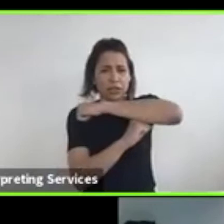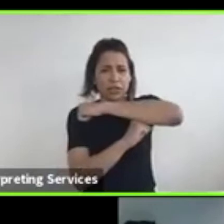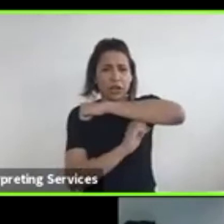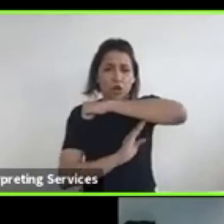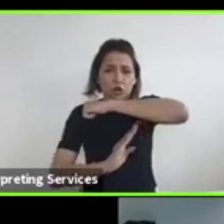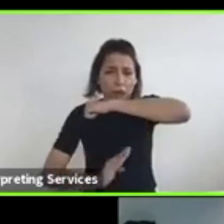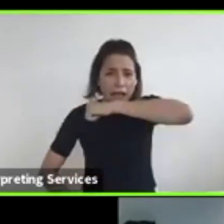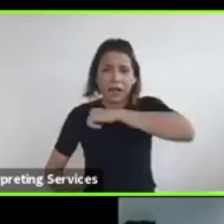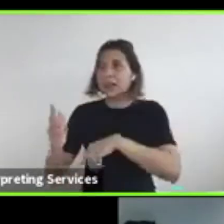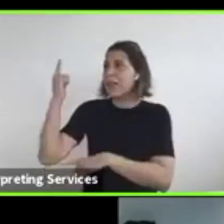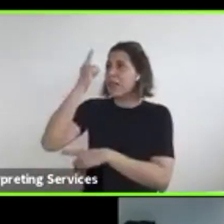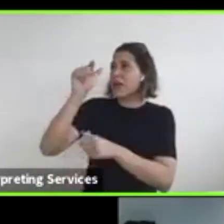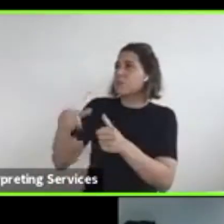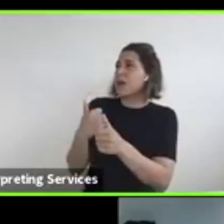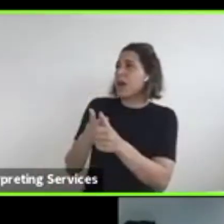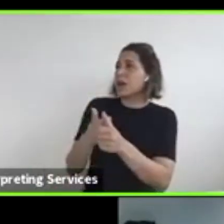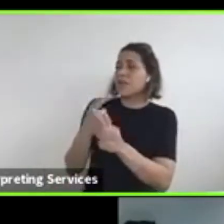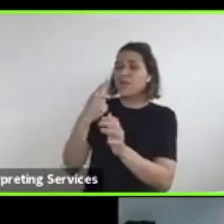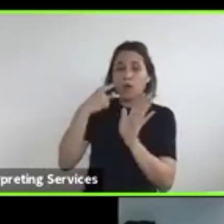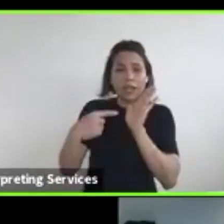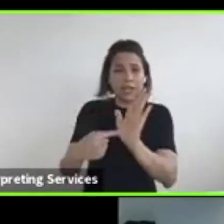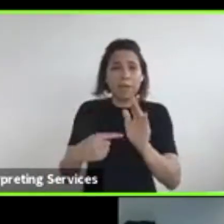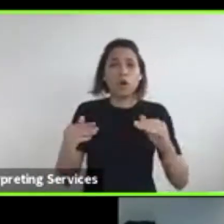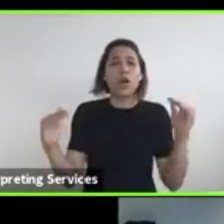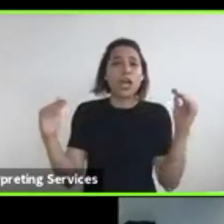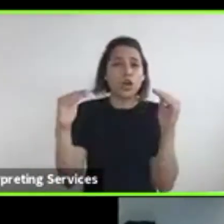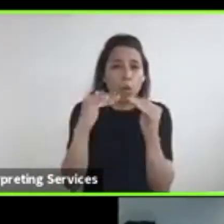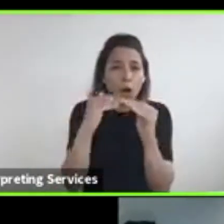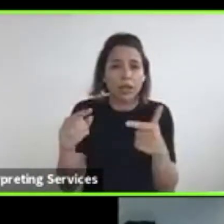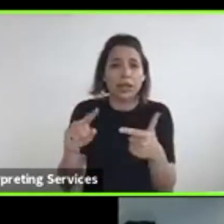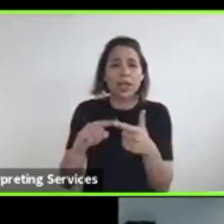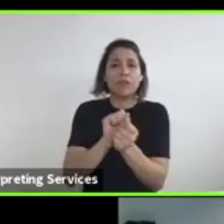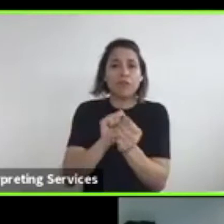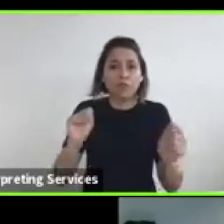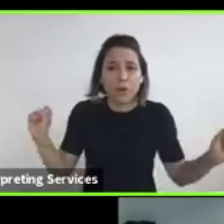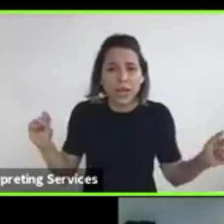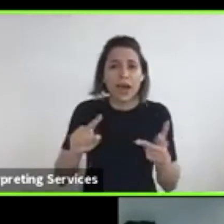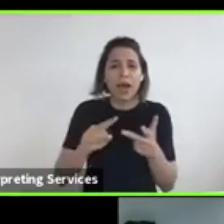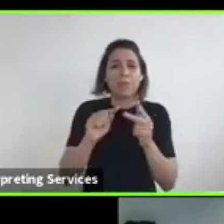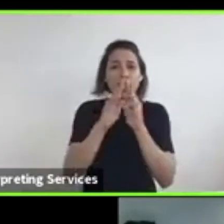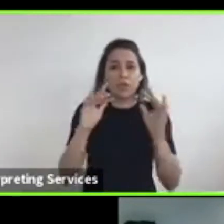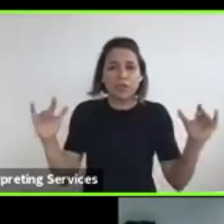FREEDOM, DIVERSITY, INCLUSION, RECOGNITION WHICH, WHILE HOLDING